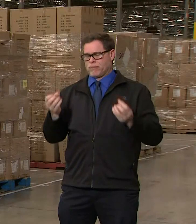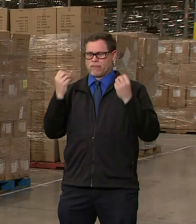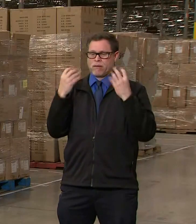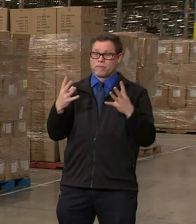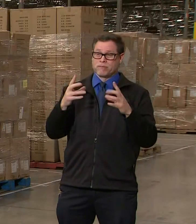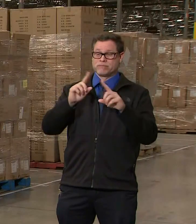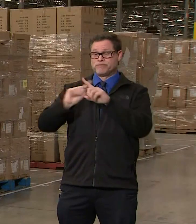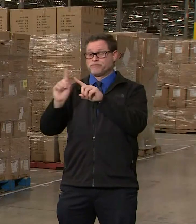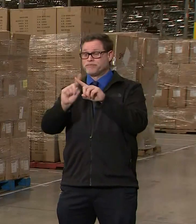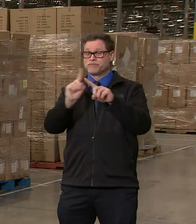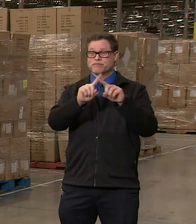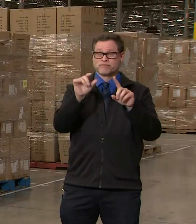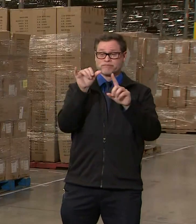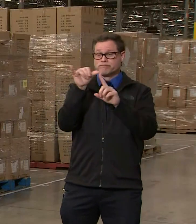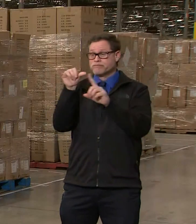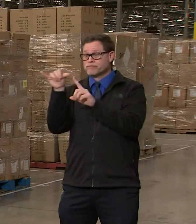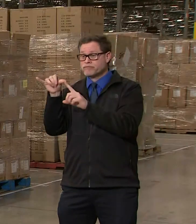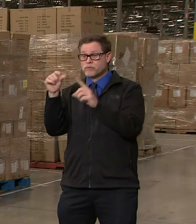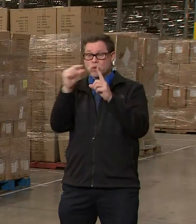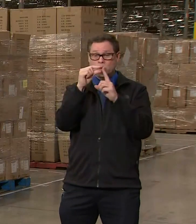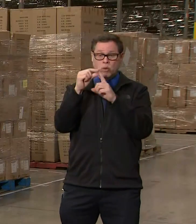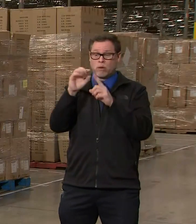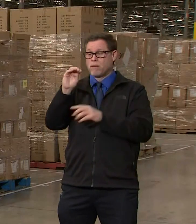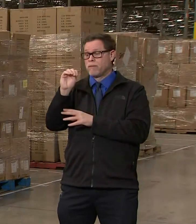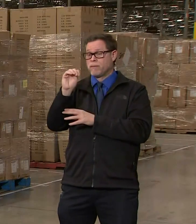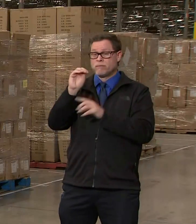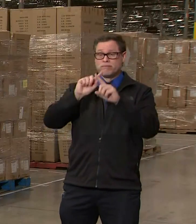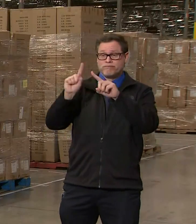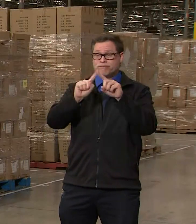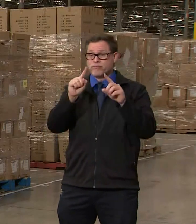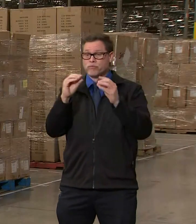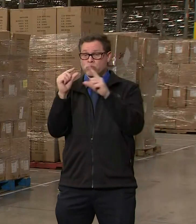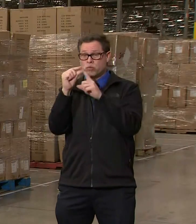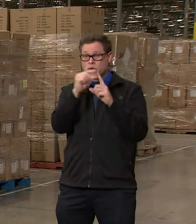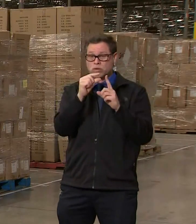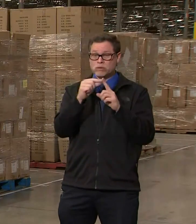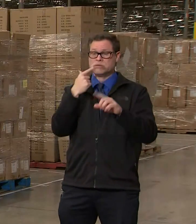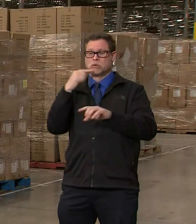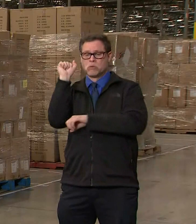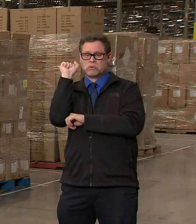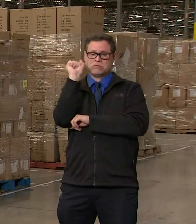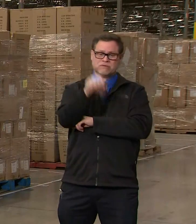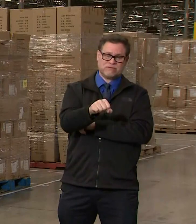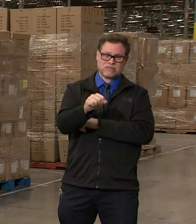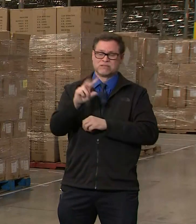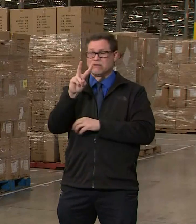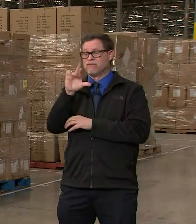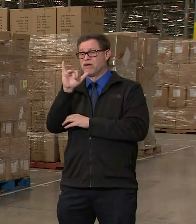we used during this pandemic, the war metaphors where we said we will defeat this virus.